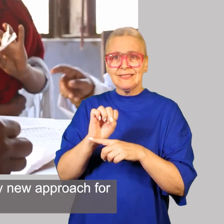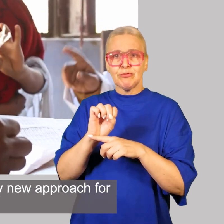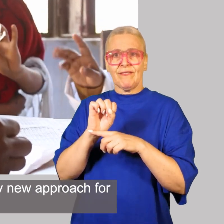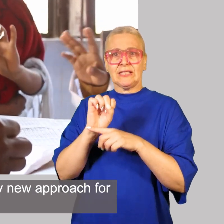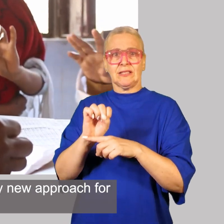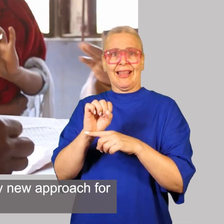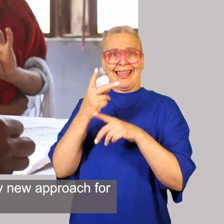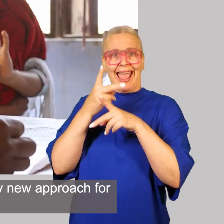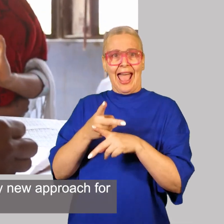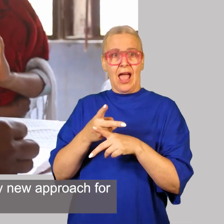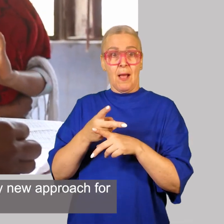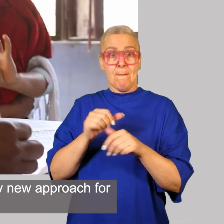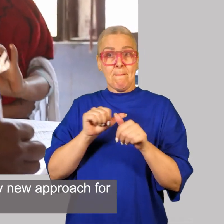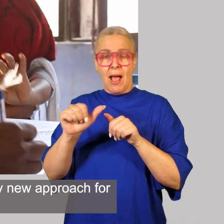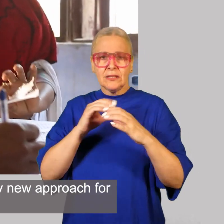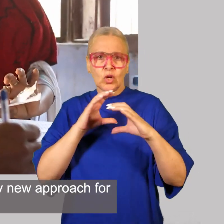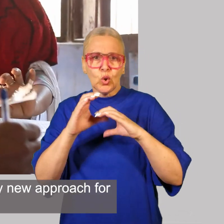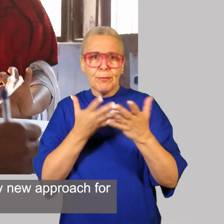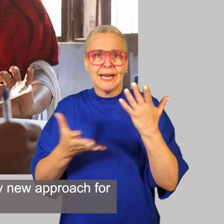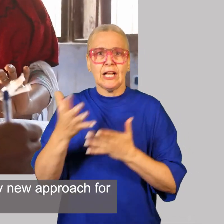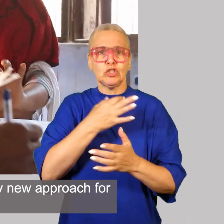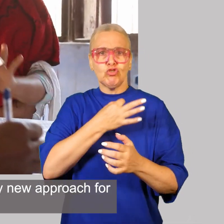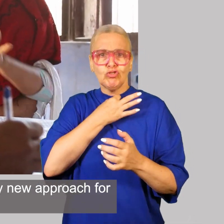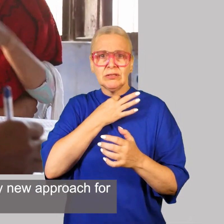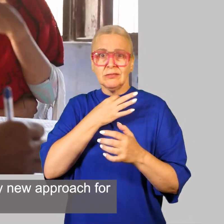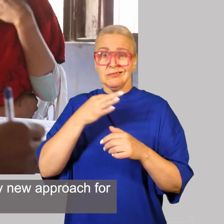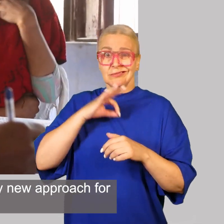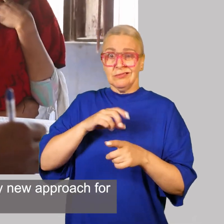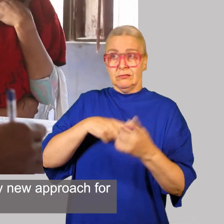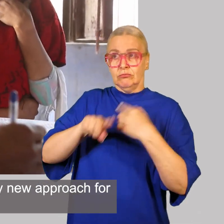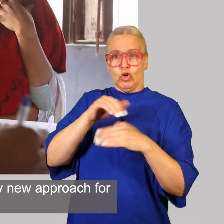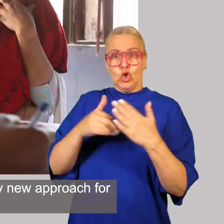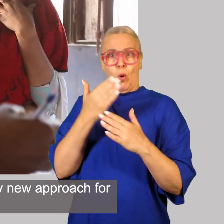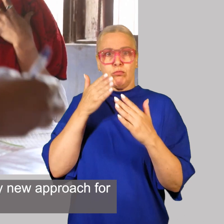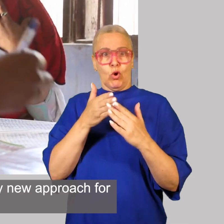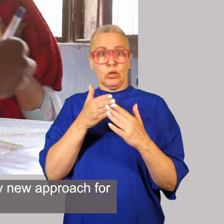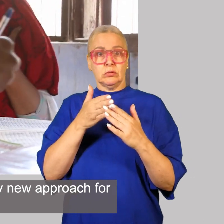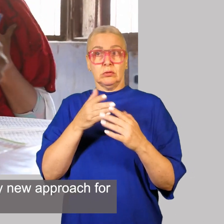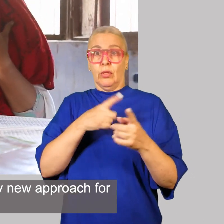better communicate the risks and benefits of any new approach for those affected,